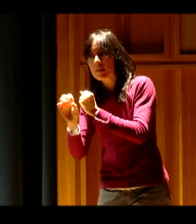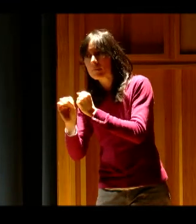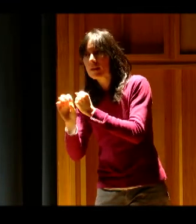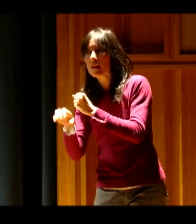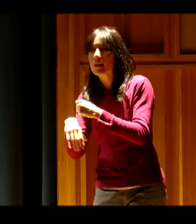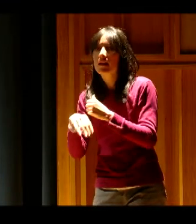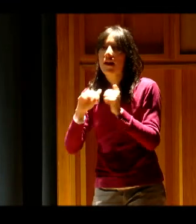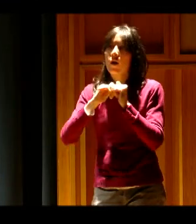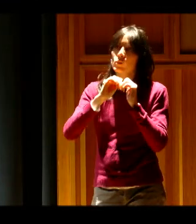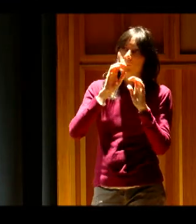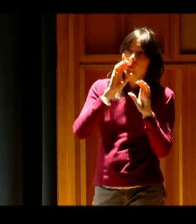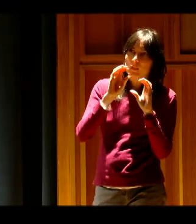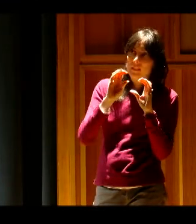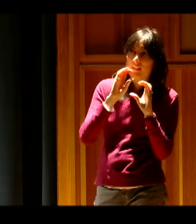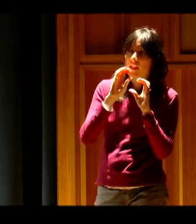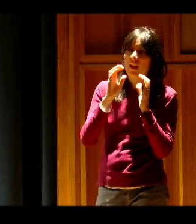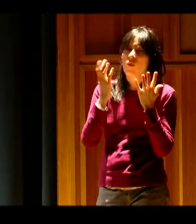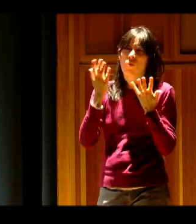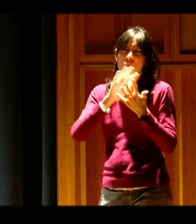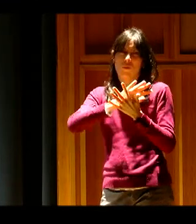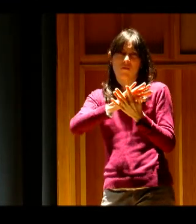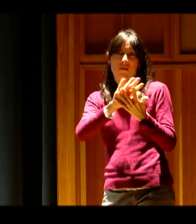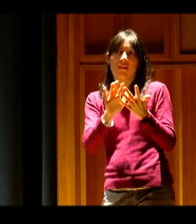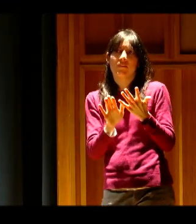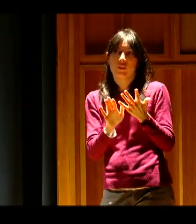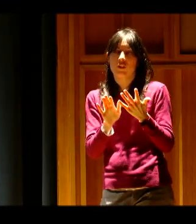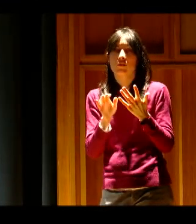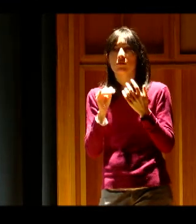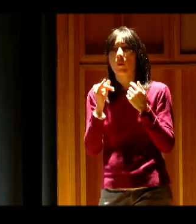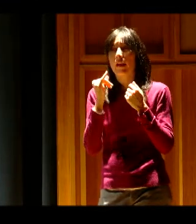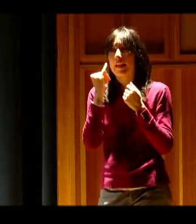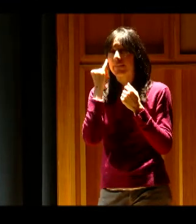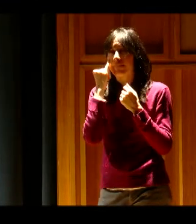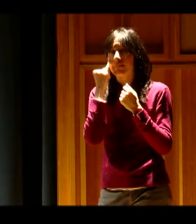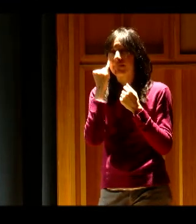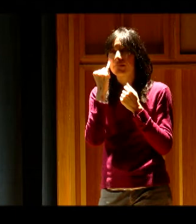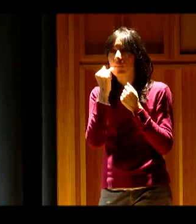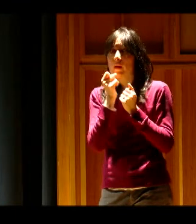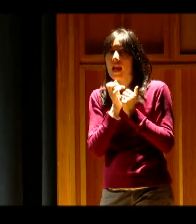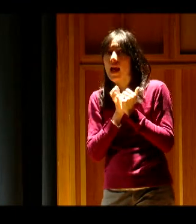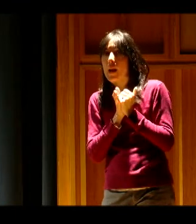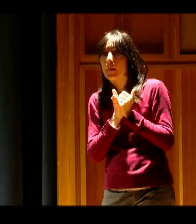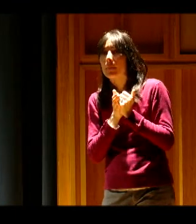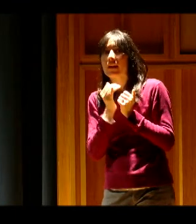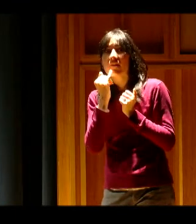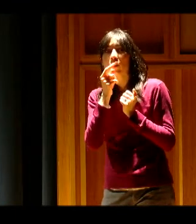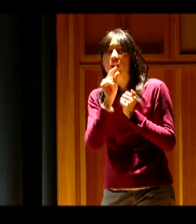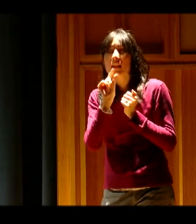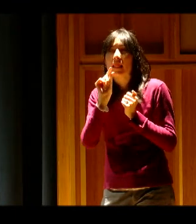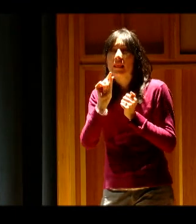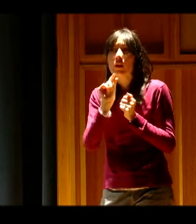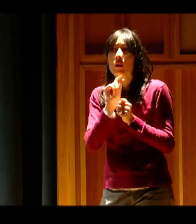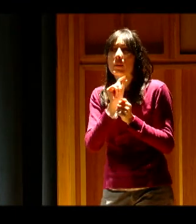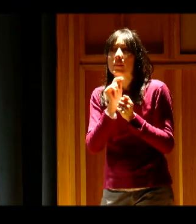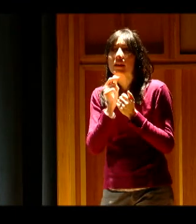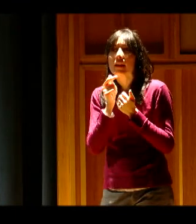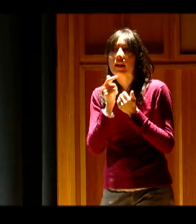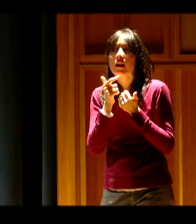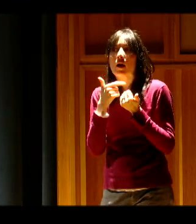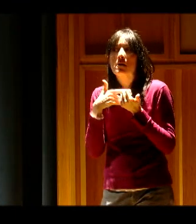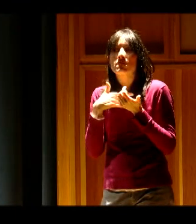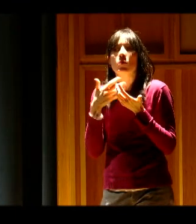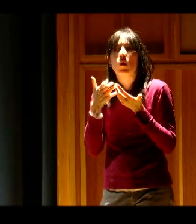Whatever it is so that if there is that little spark of energy, there's somewhere to go and some support.